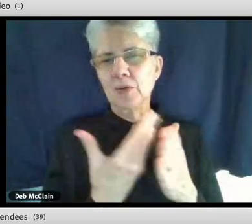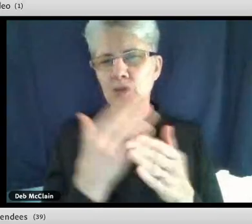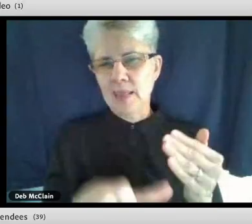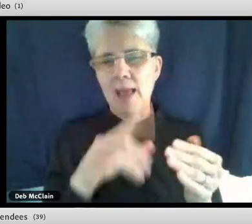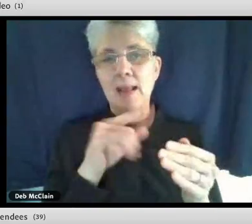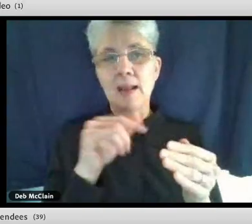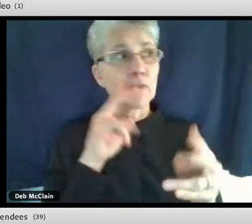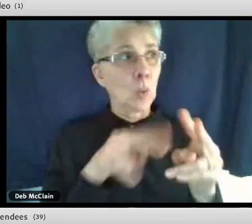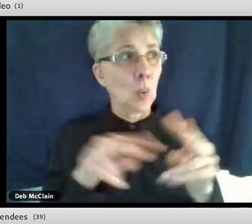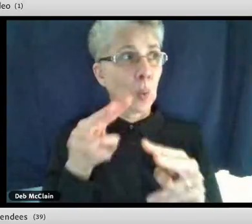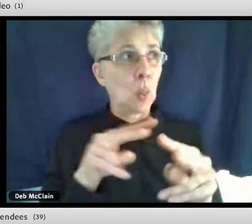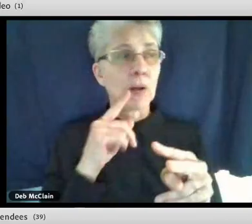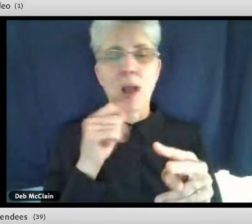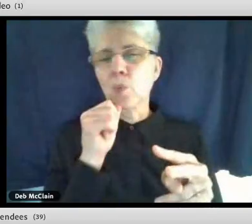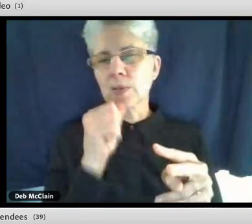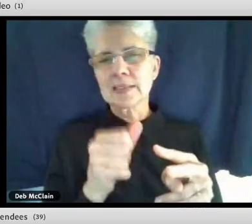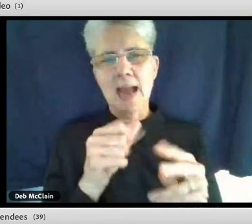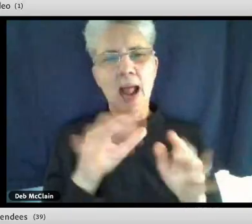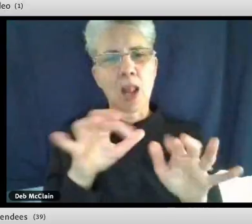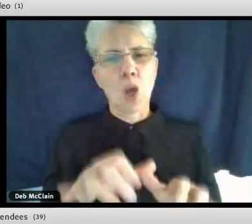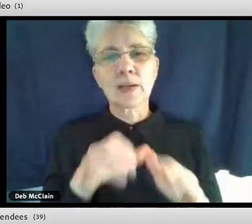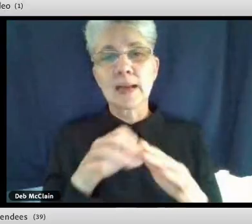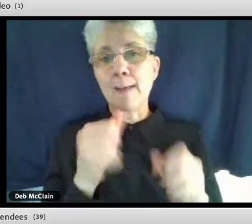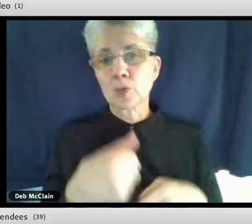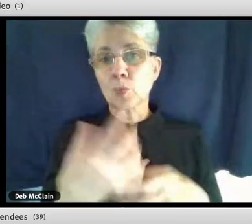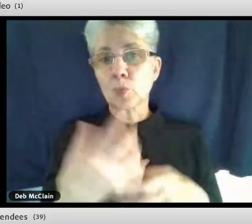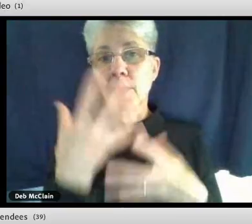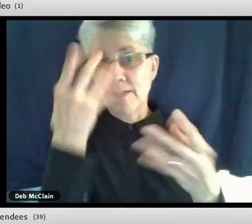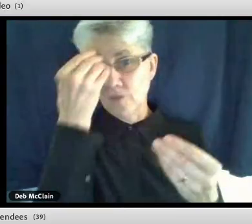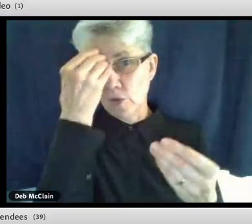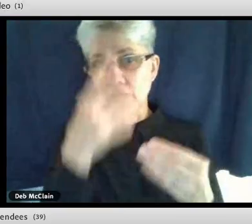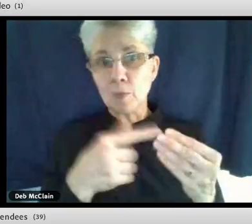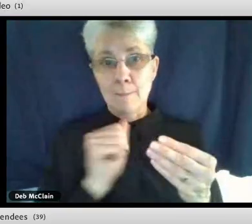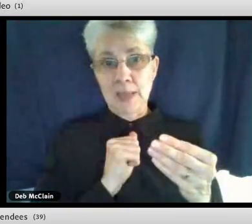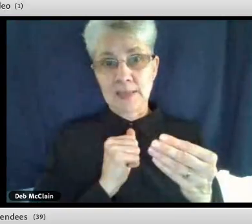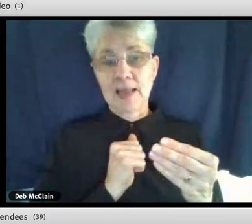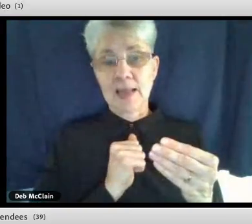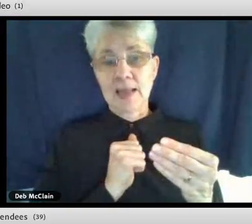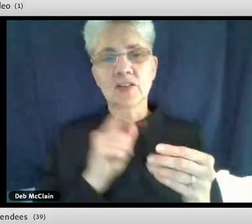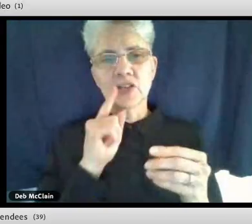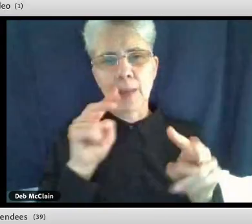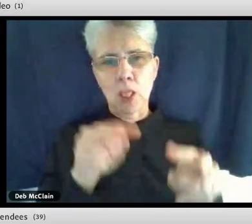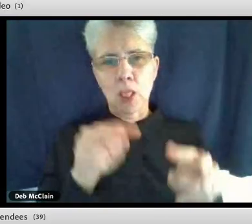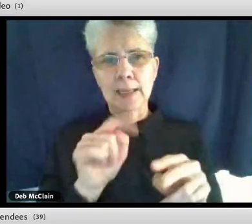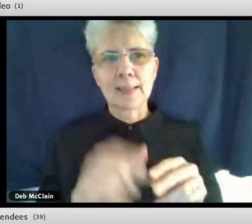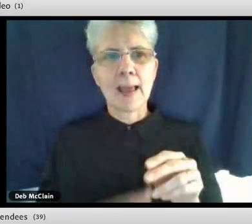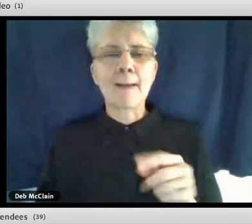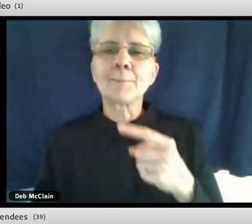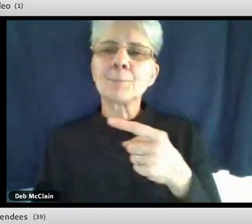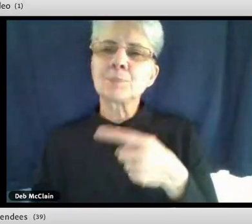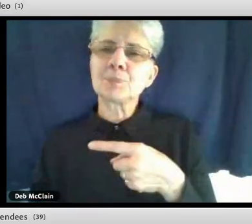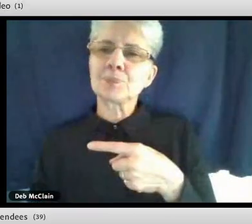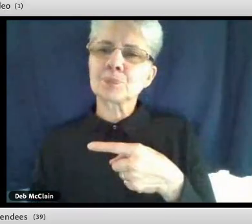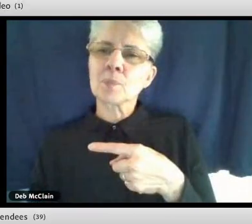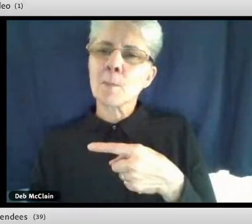it's kind of a better verification process, and if you look, I was not logged in, and I was able to get a ton of information about me